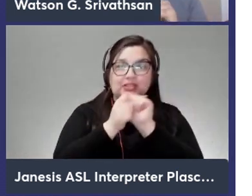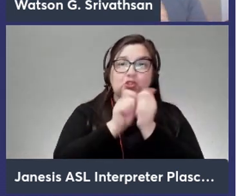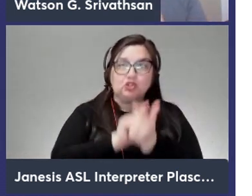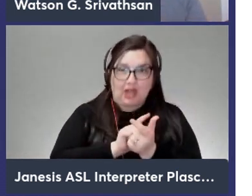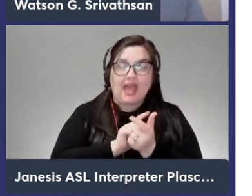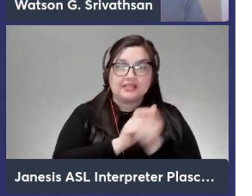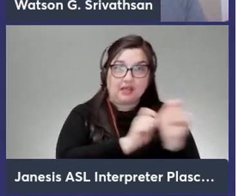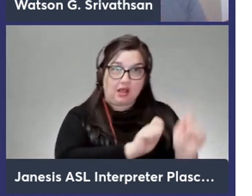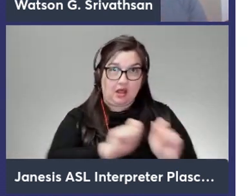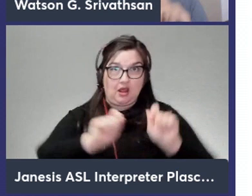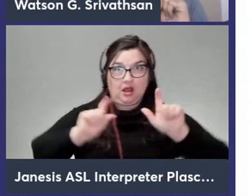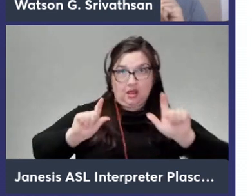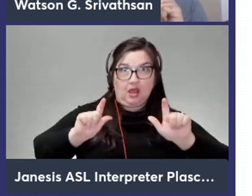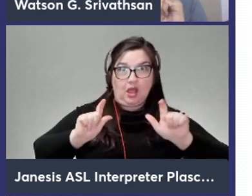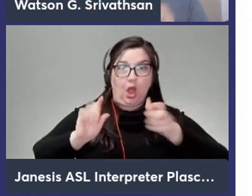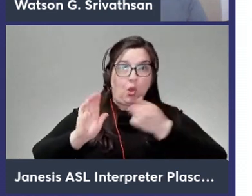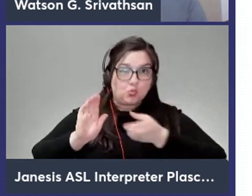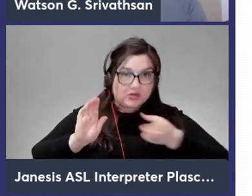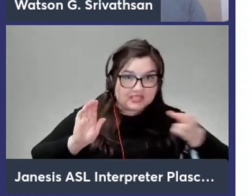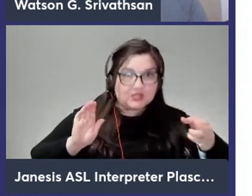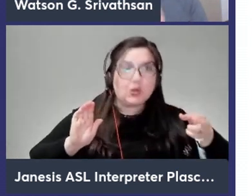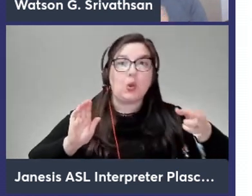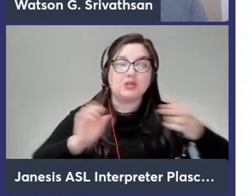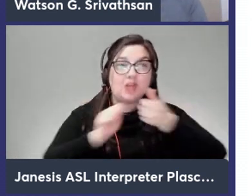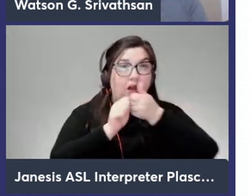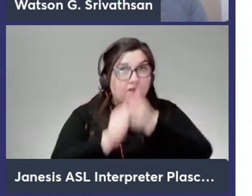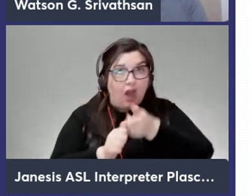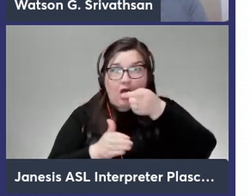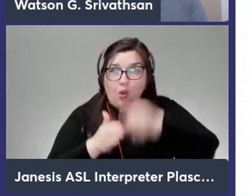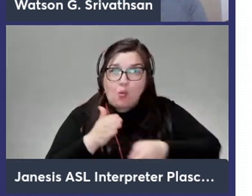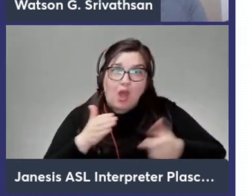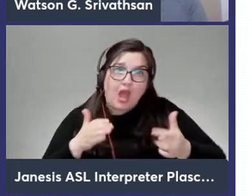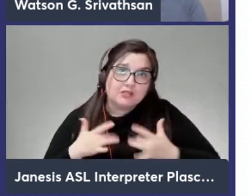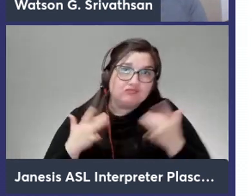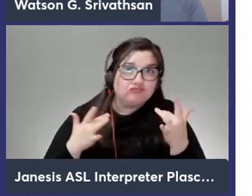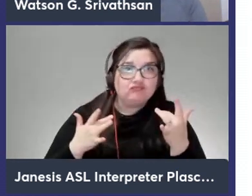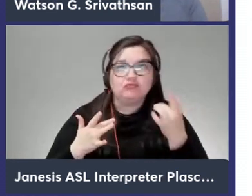go to resources and follow What's New for what is latest coming up.